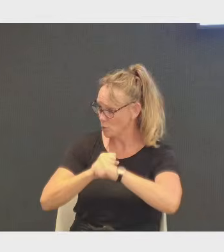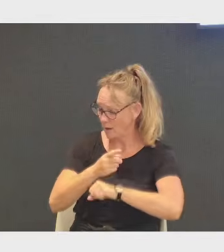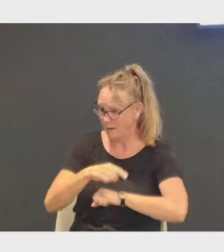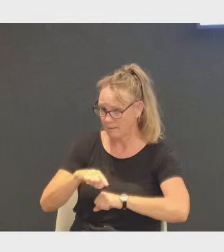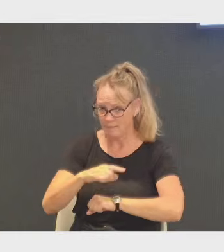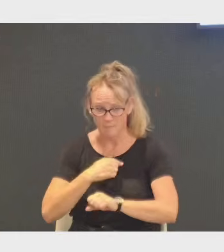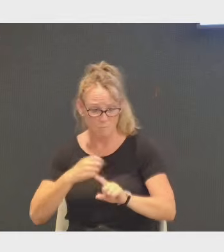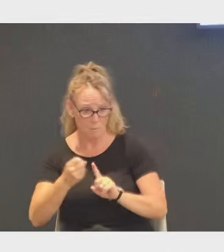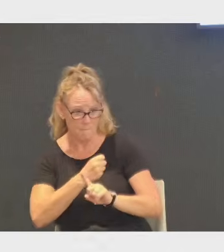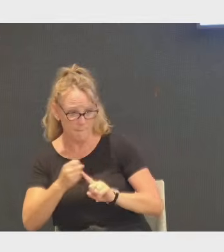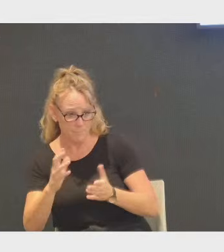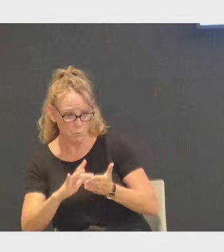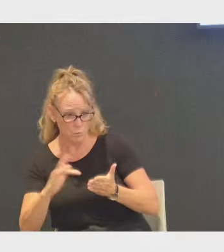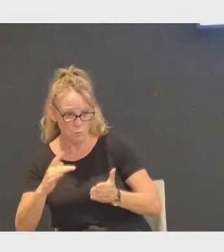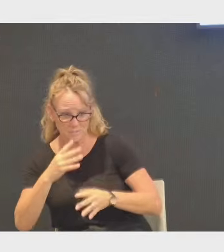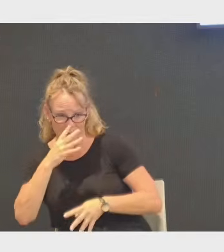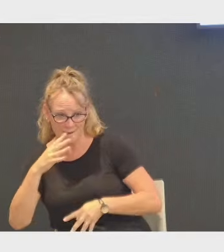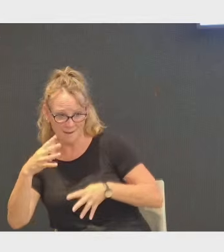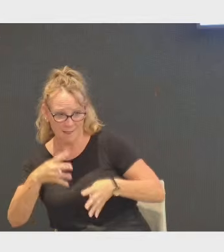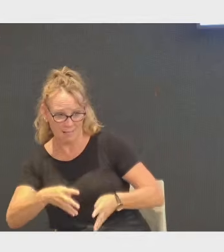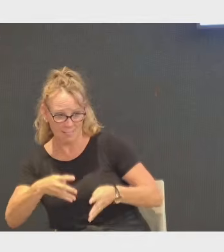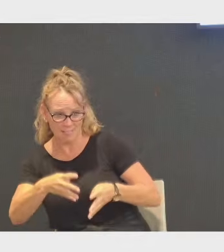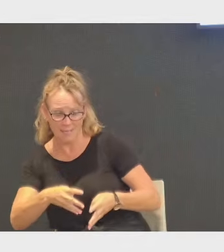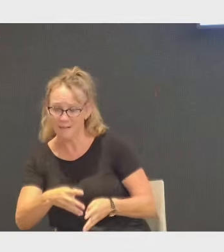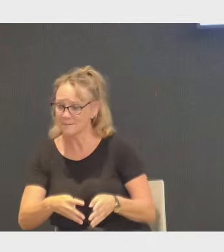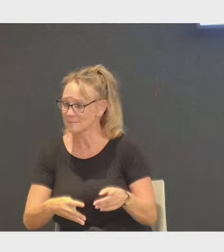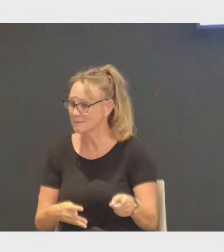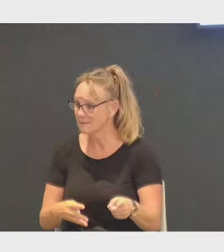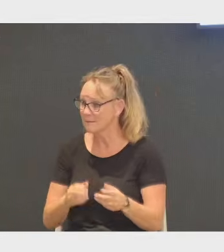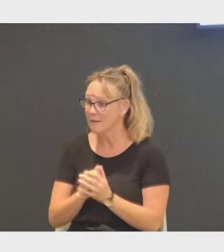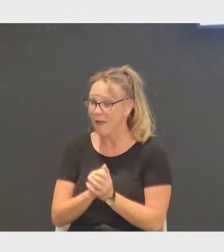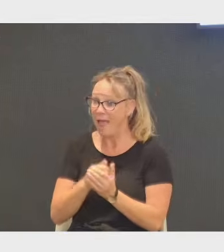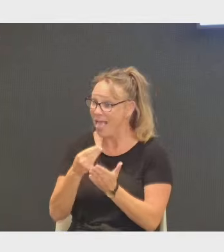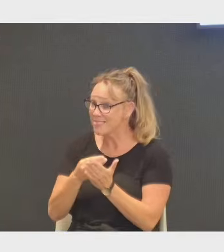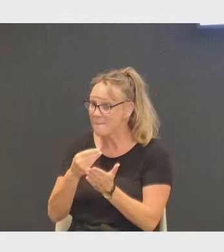portion of those services, and I'll get into that in just a minute, are mandated by law. Meaning the